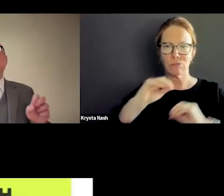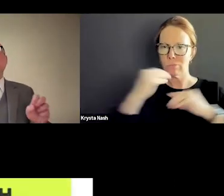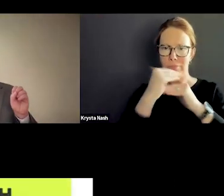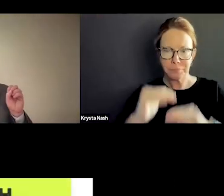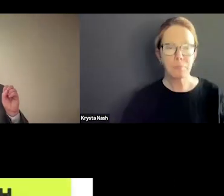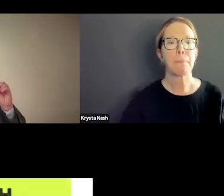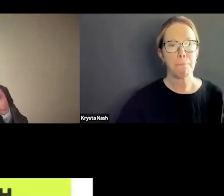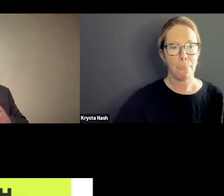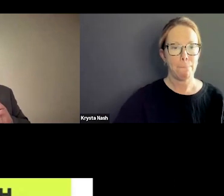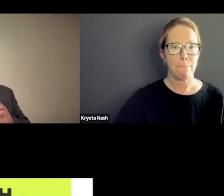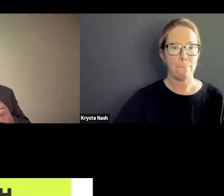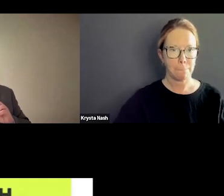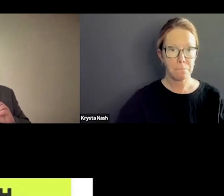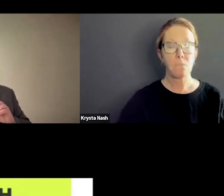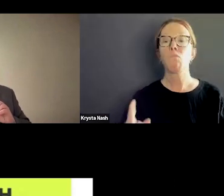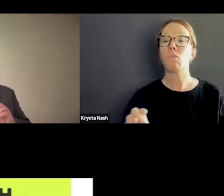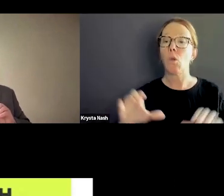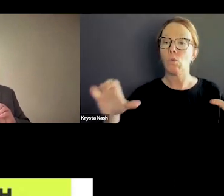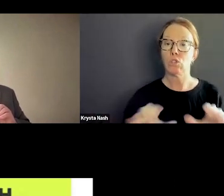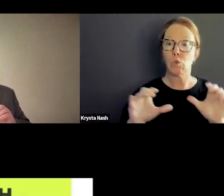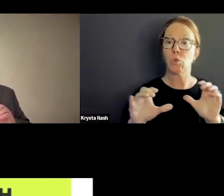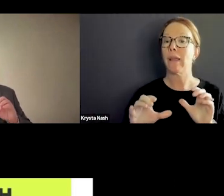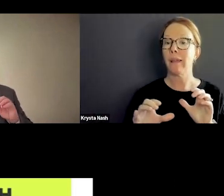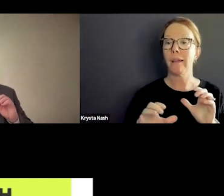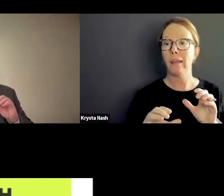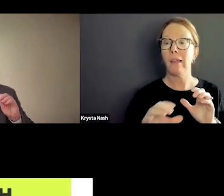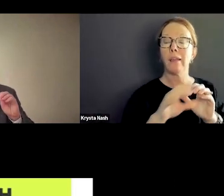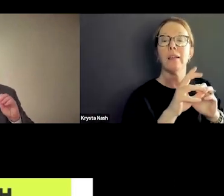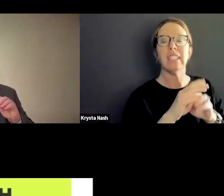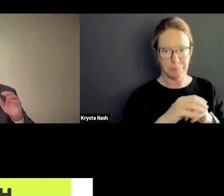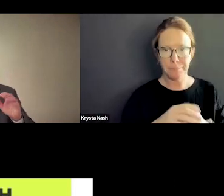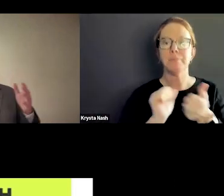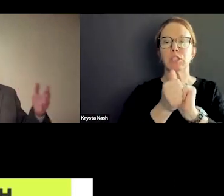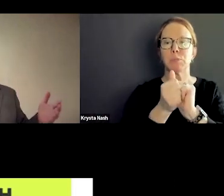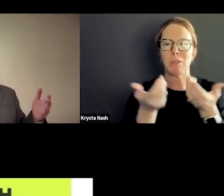So when we were doing a sports betting, sports betting study, we wanted to be specific about what we meant